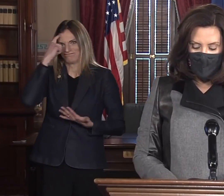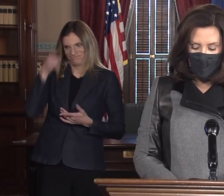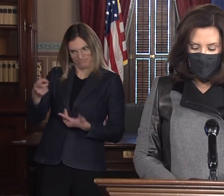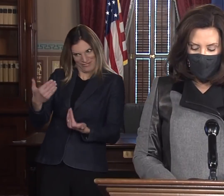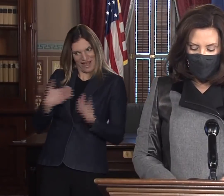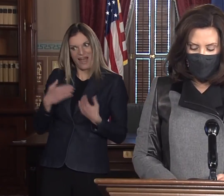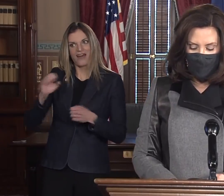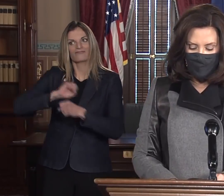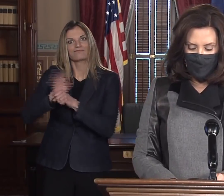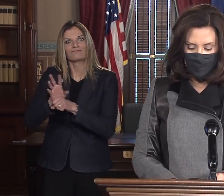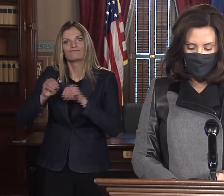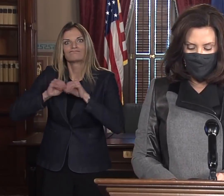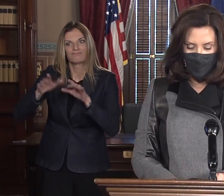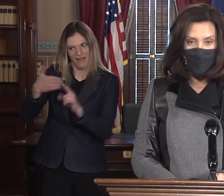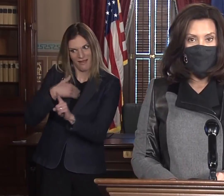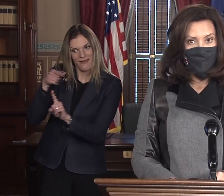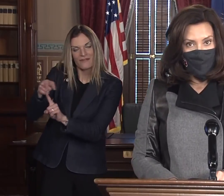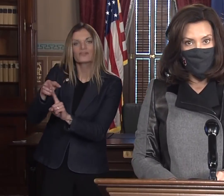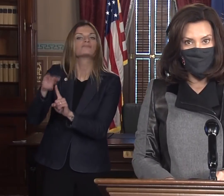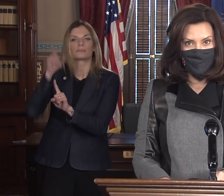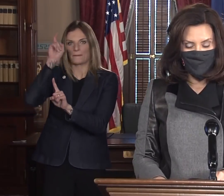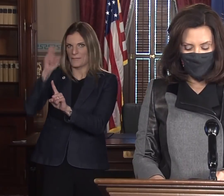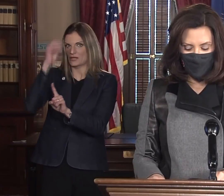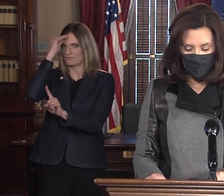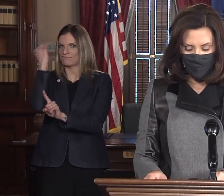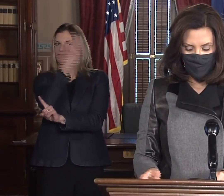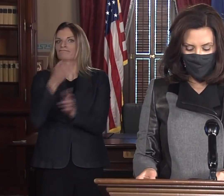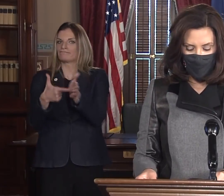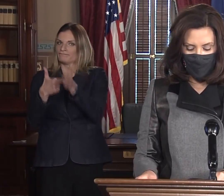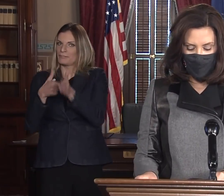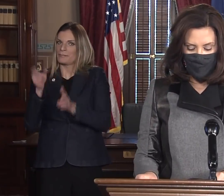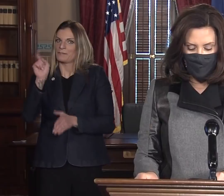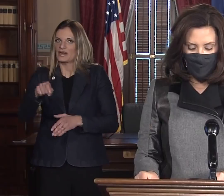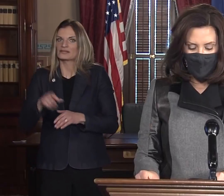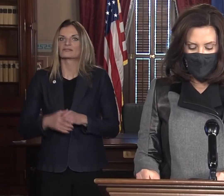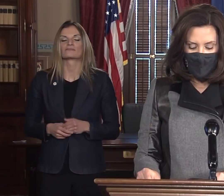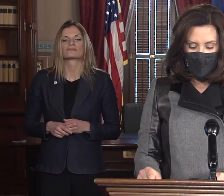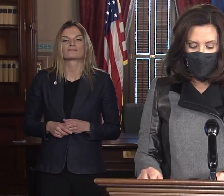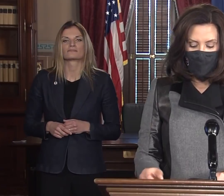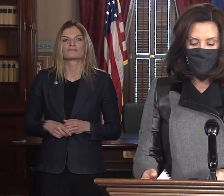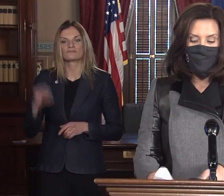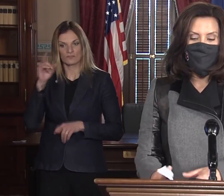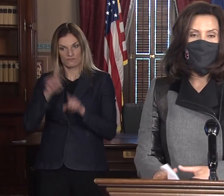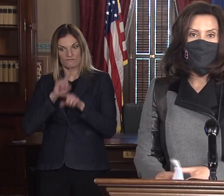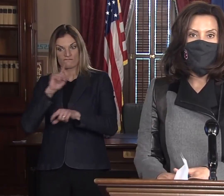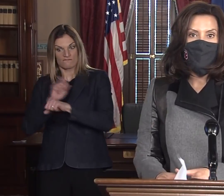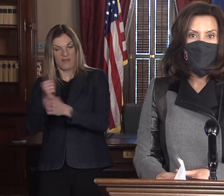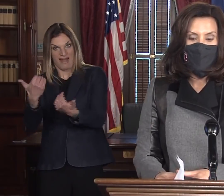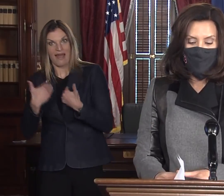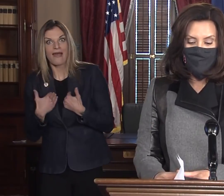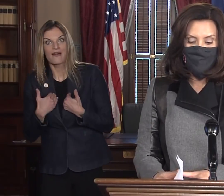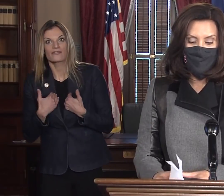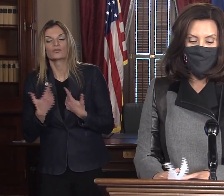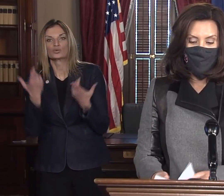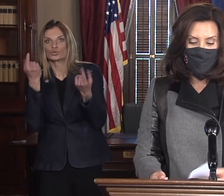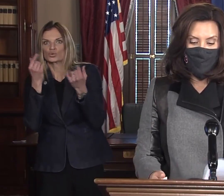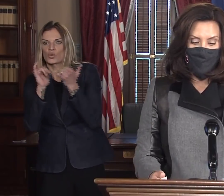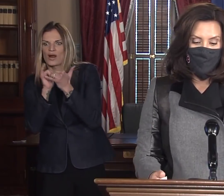OR OPERATION OF ANY SYMPTOMS OF COVID-19 OR A SUSPECTED DIAGNOSIS OF COVID-19 OR